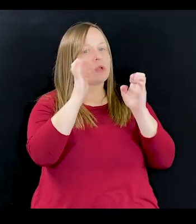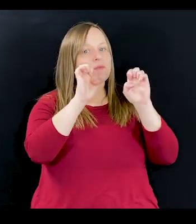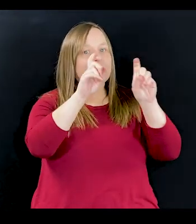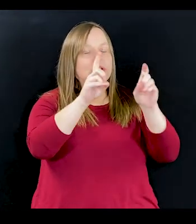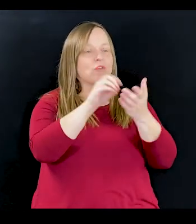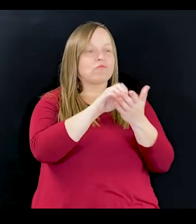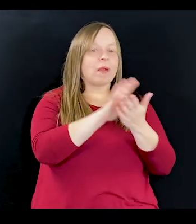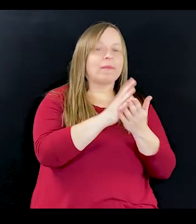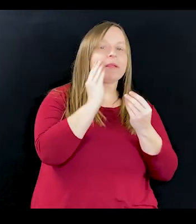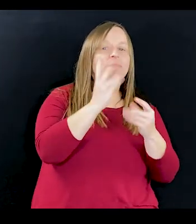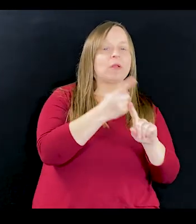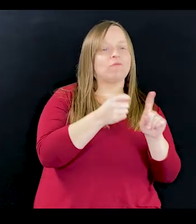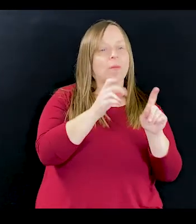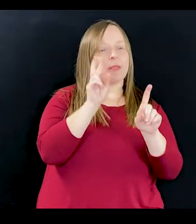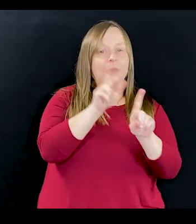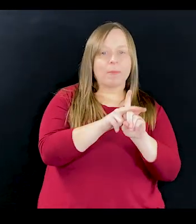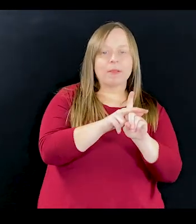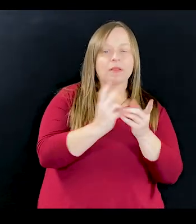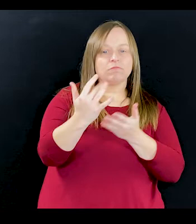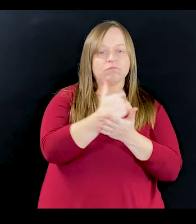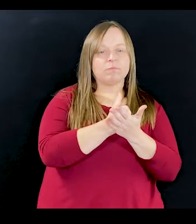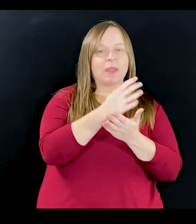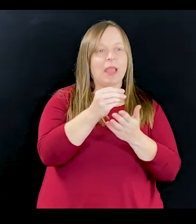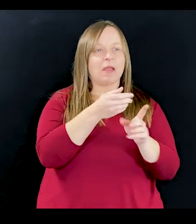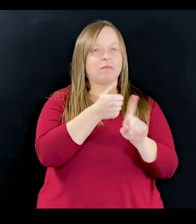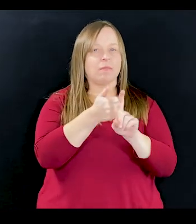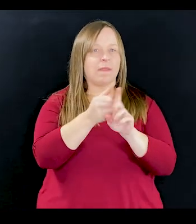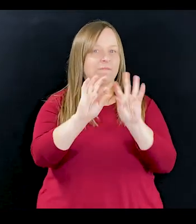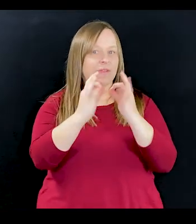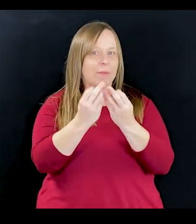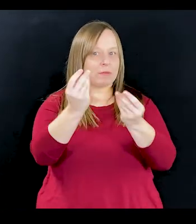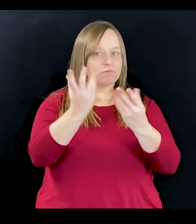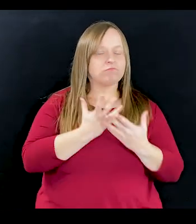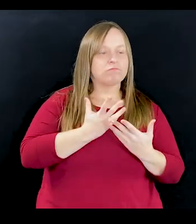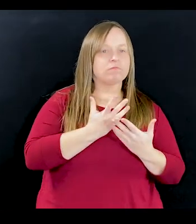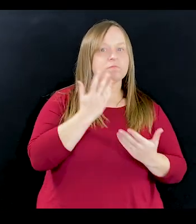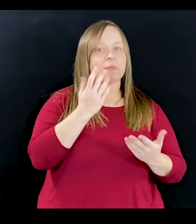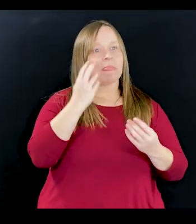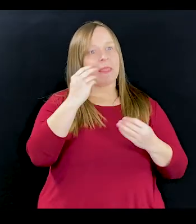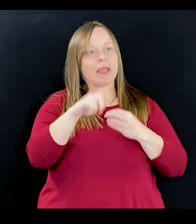records information from the applicant and his or her family. They may consider